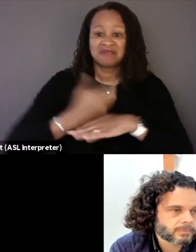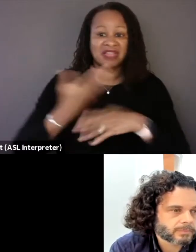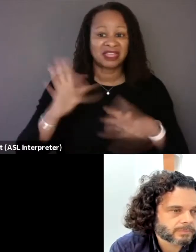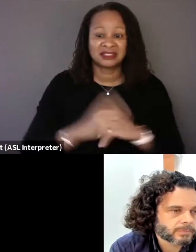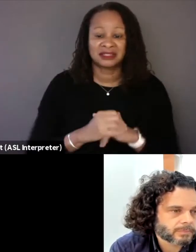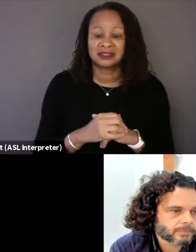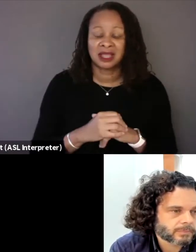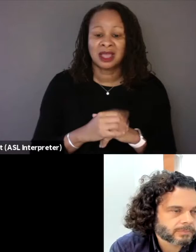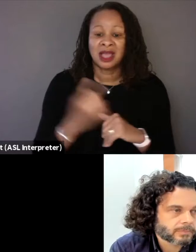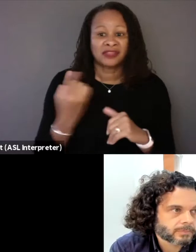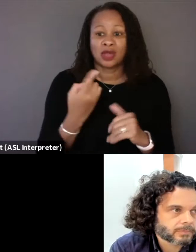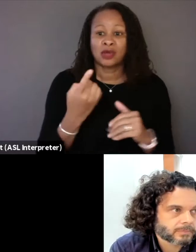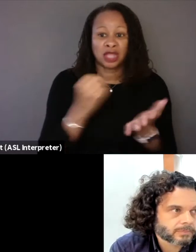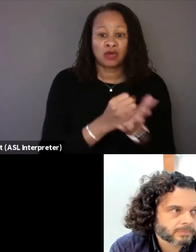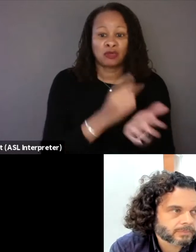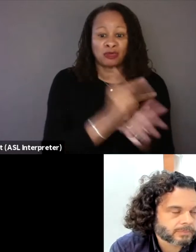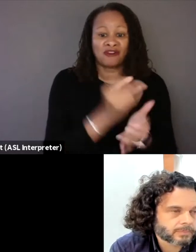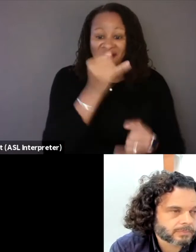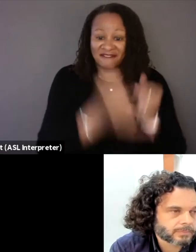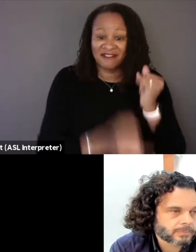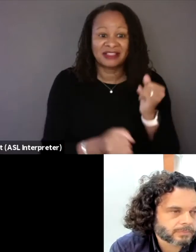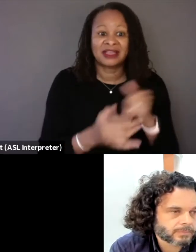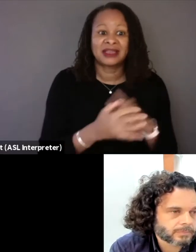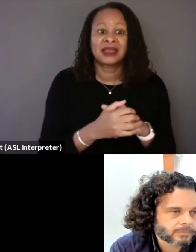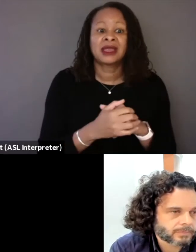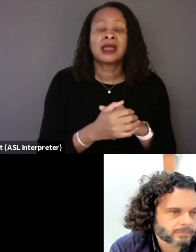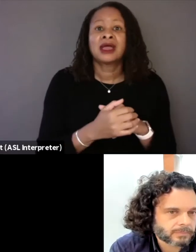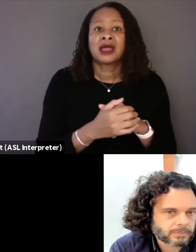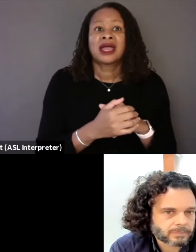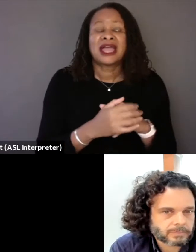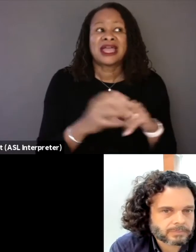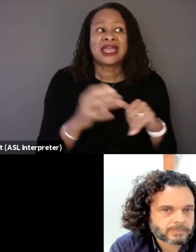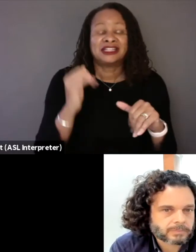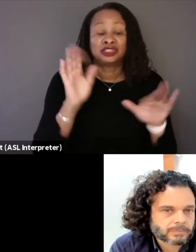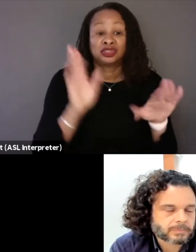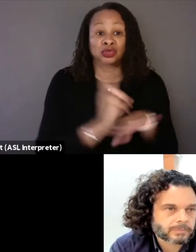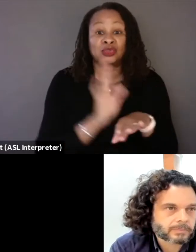how it's used in the entire film. So you can go all the way through your whole process just to